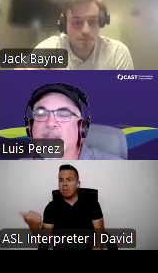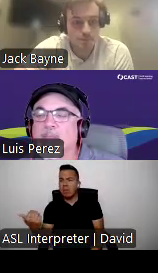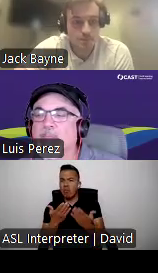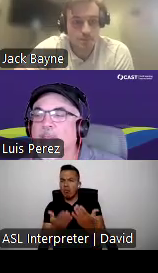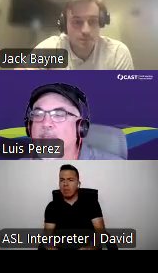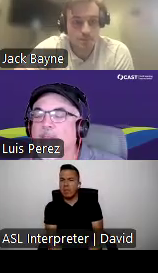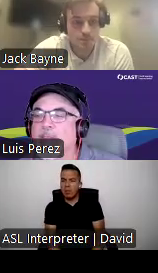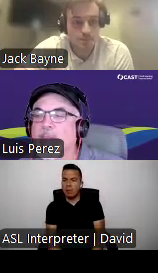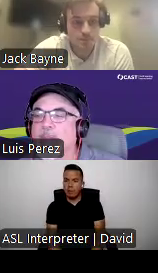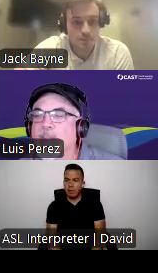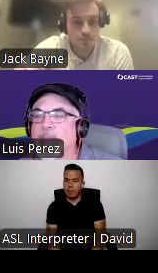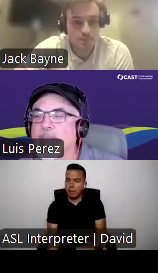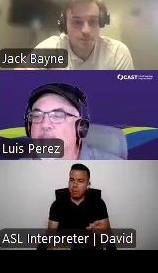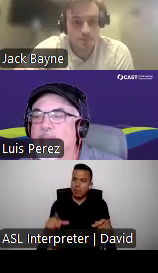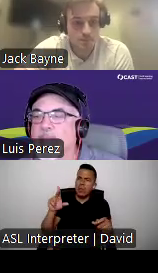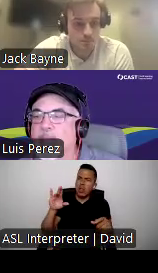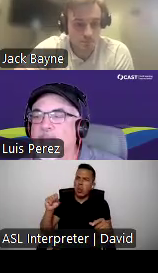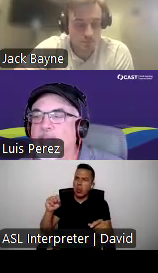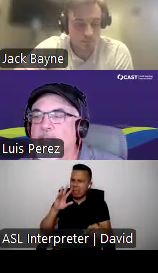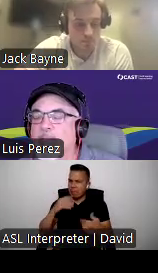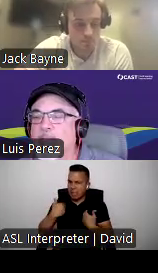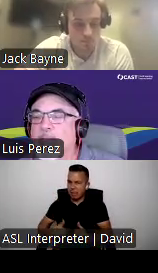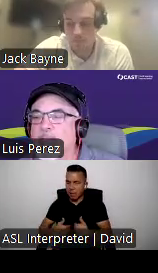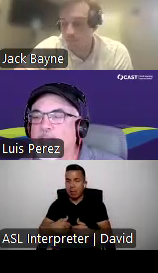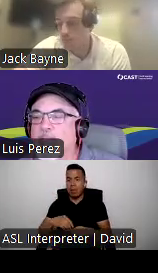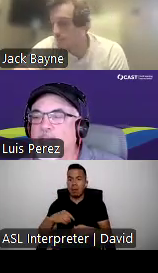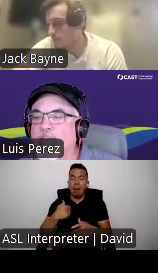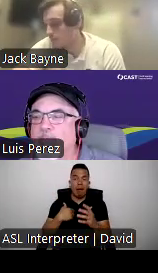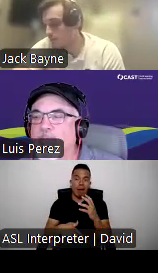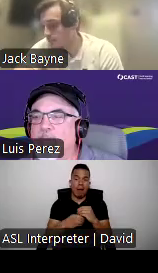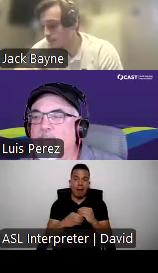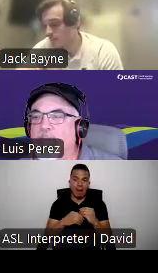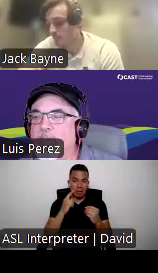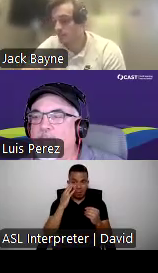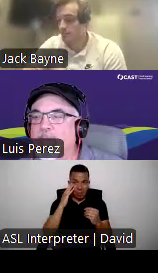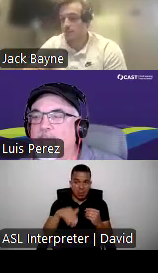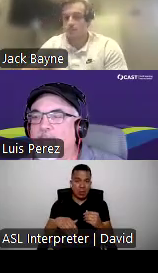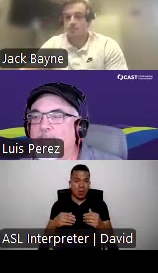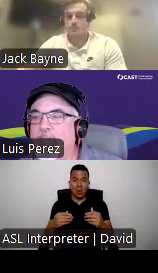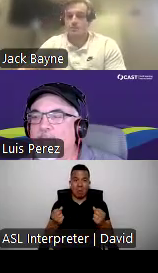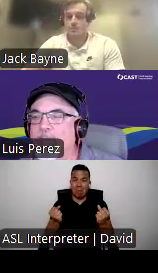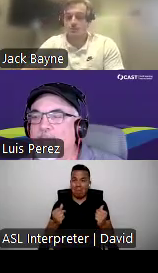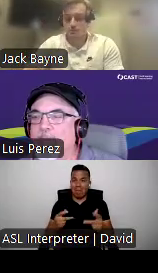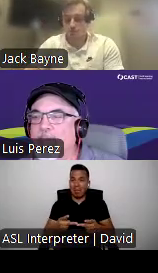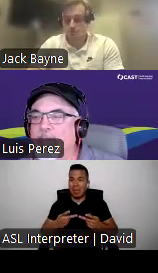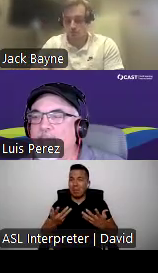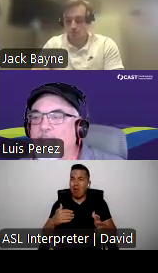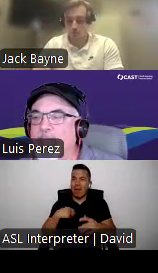And this is Luis. I would just say since a lot of places already use Microsoft tools, that